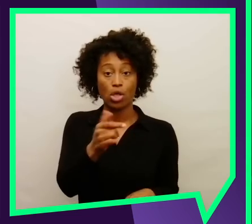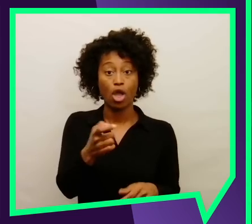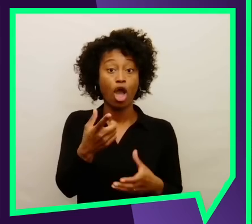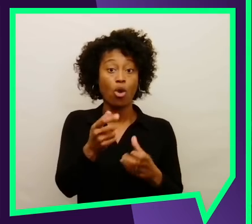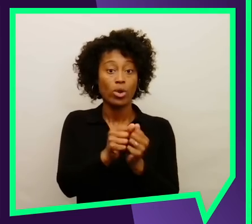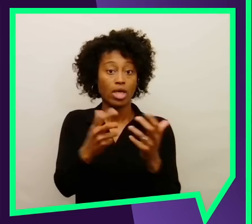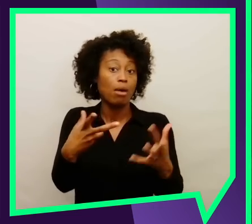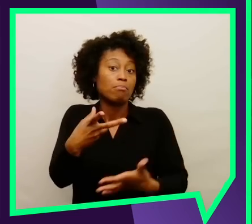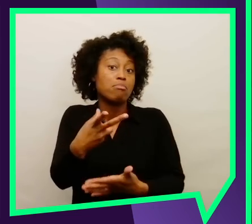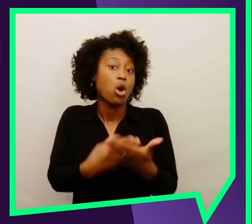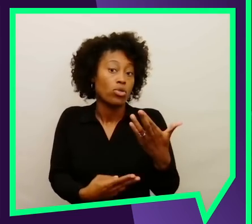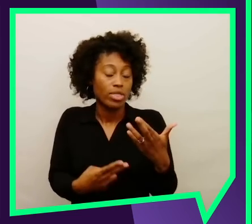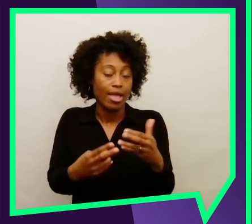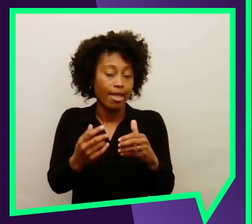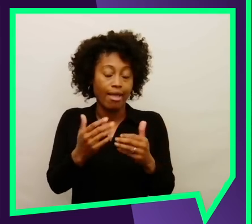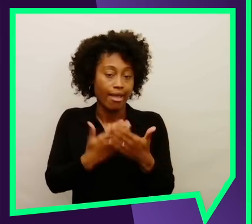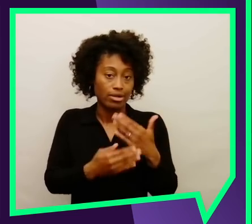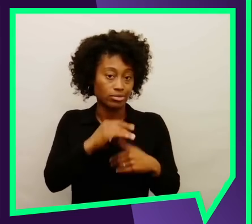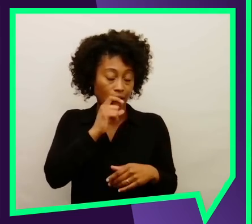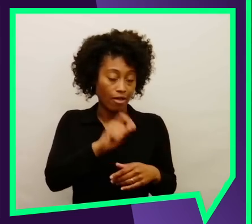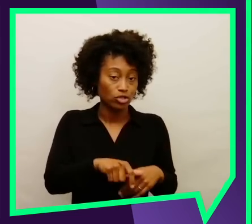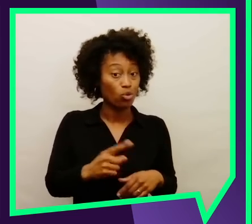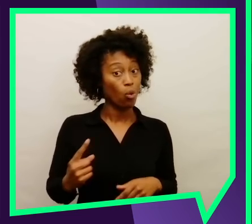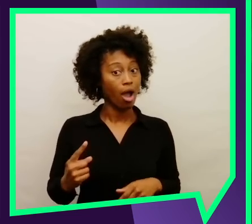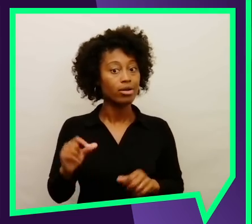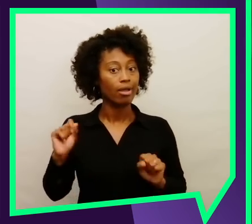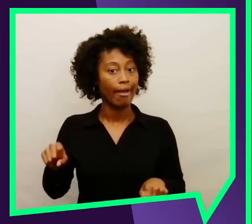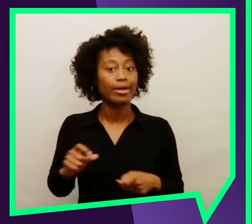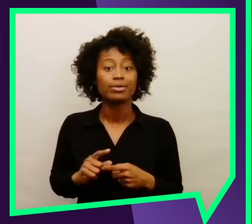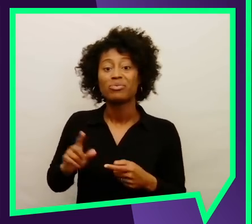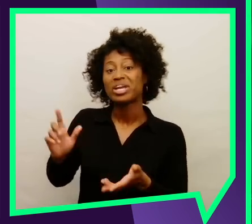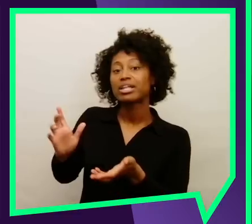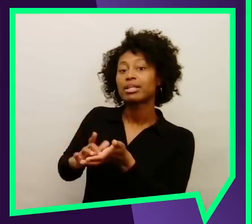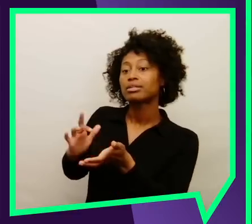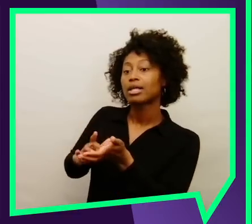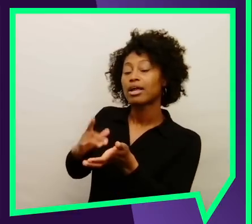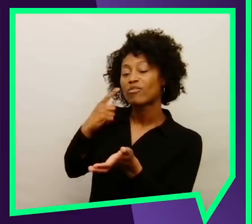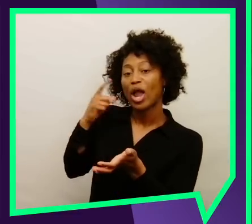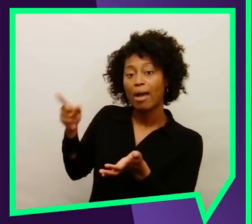So this is my Xbox Adaptive Joystick. It allows her to use the controller